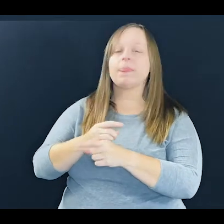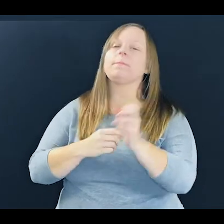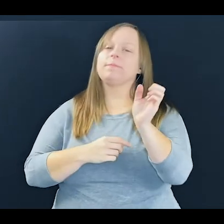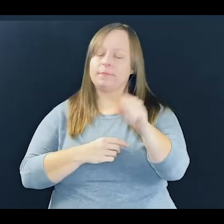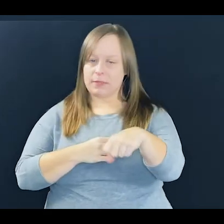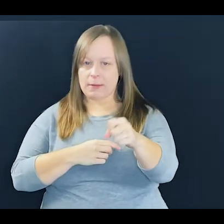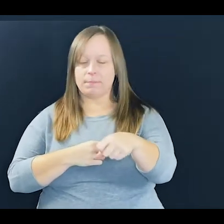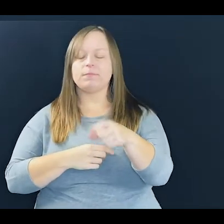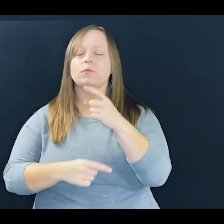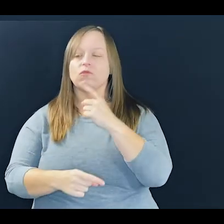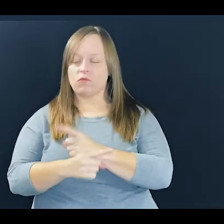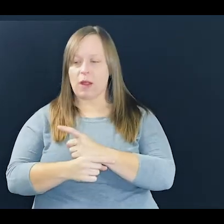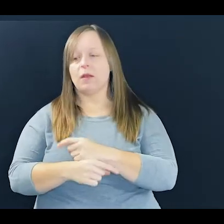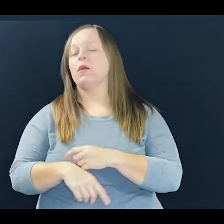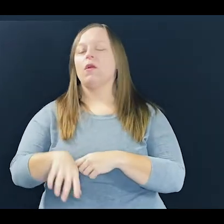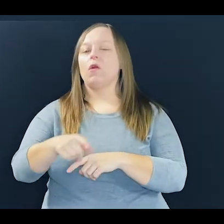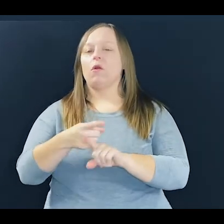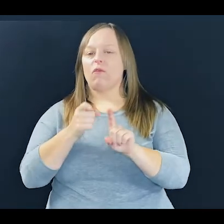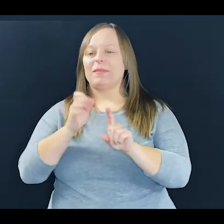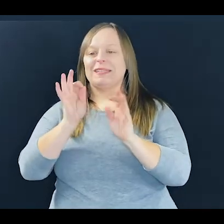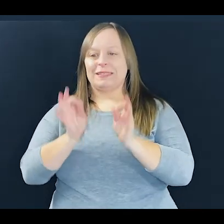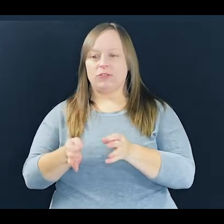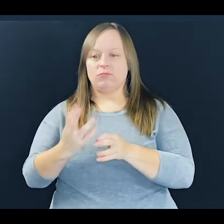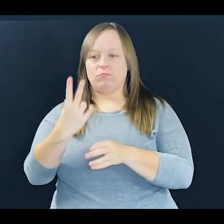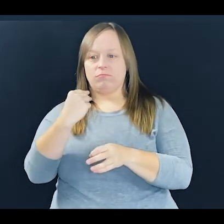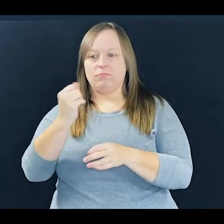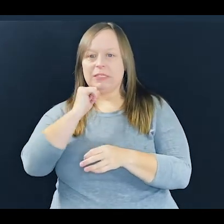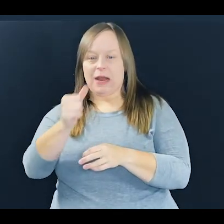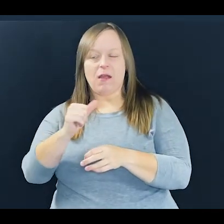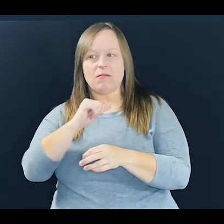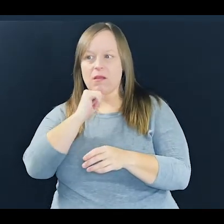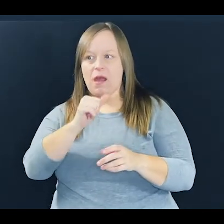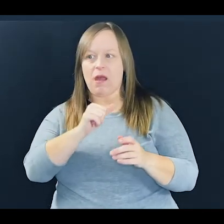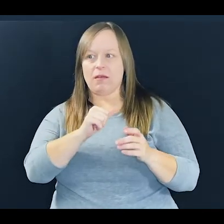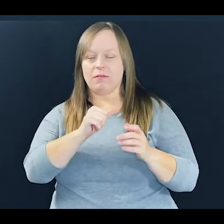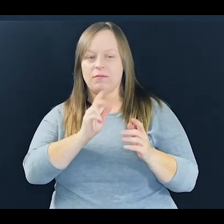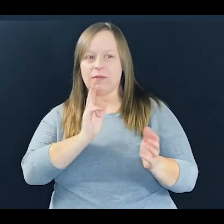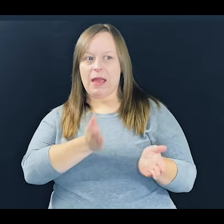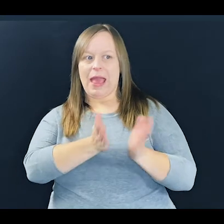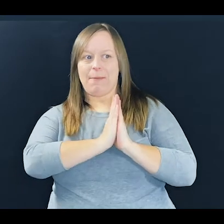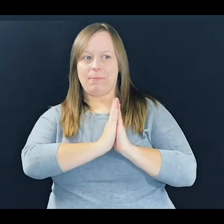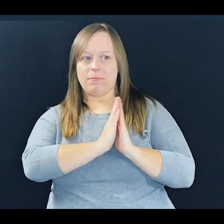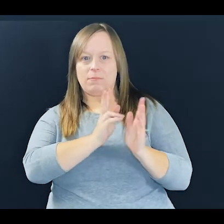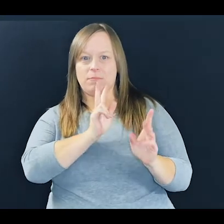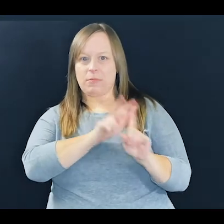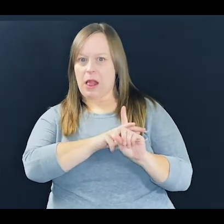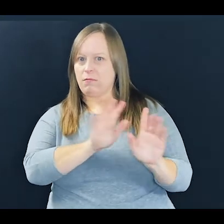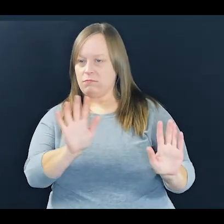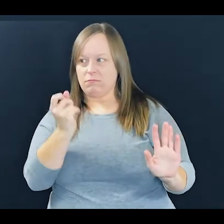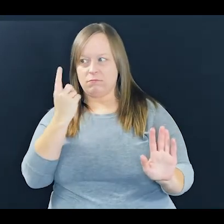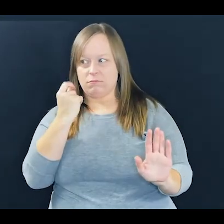That is correct, yes. It has to be from the decision of the denial. It's not from the decision of deciding to apply.